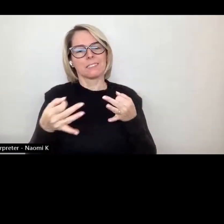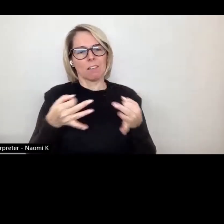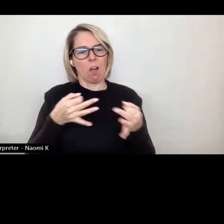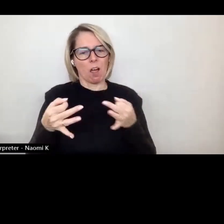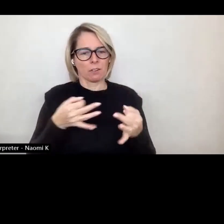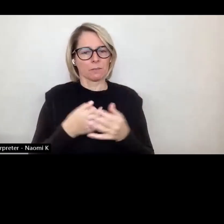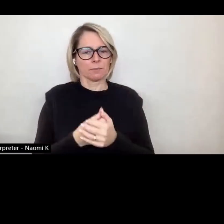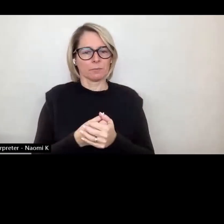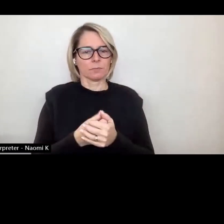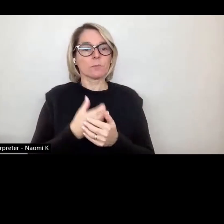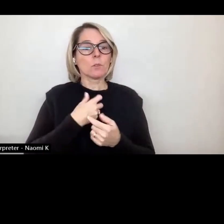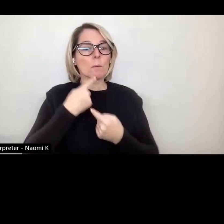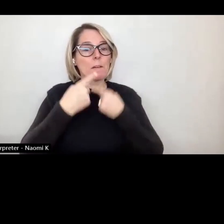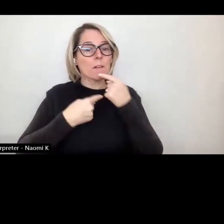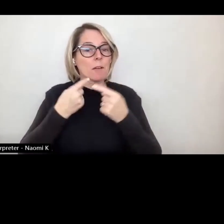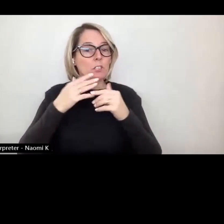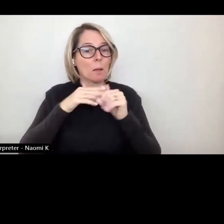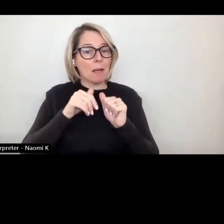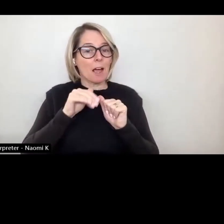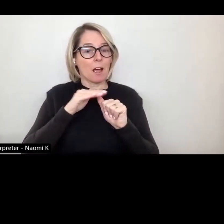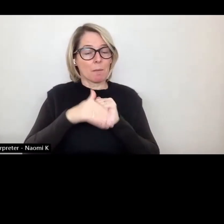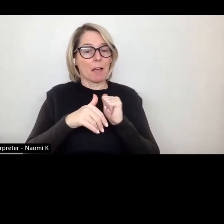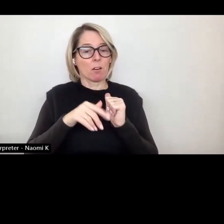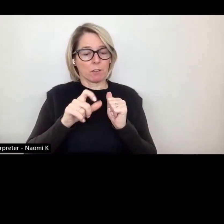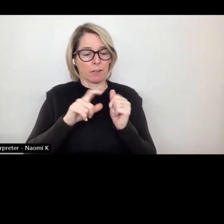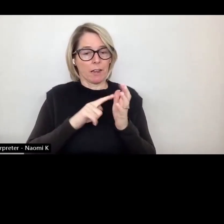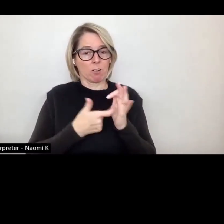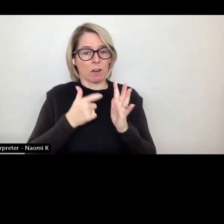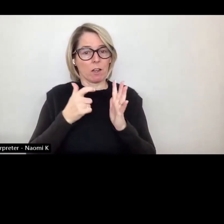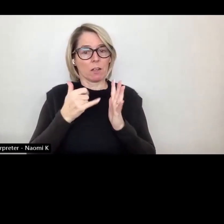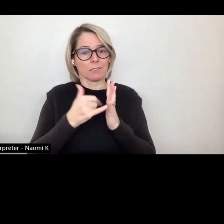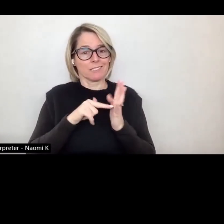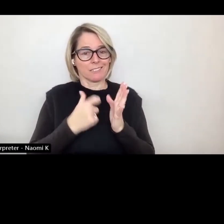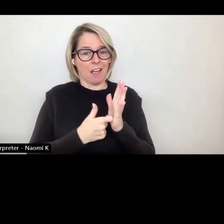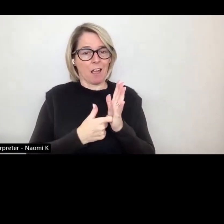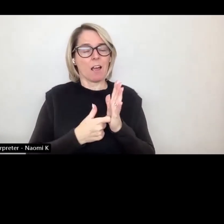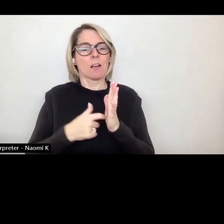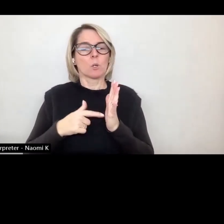I'd be happy to answer more detailed questions in the FAQ if people have them.